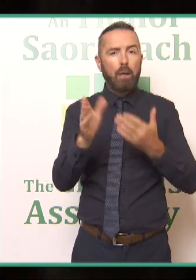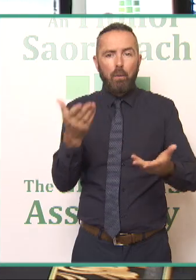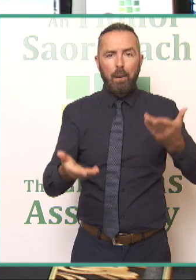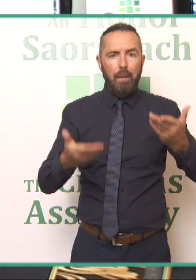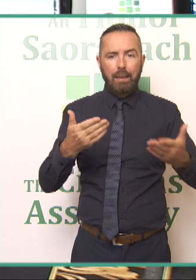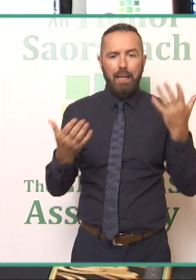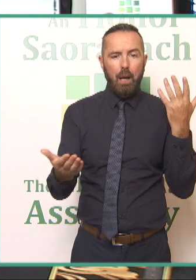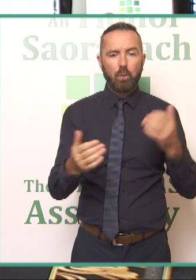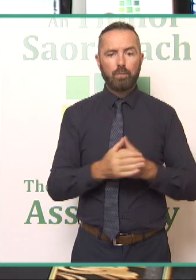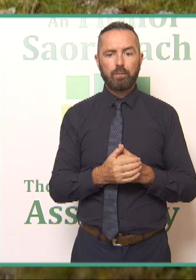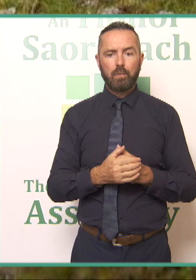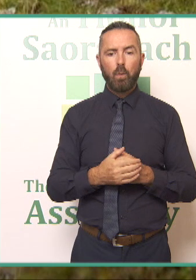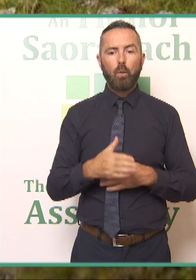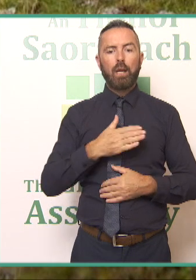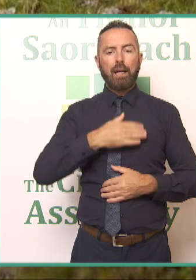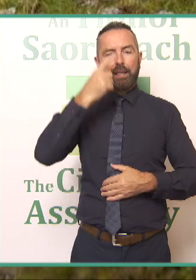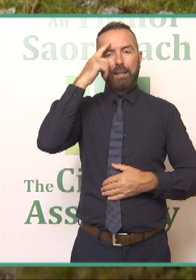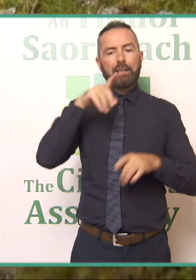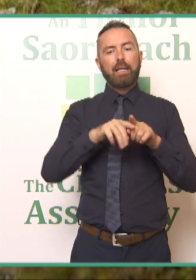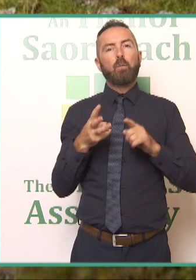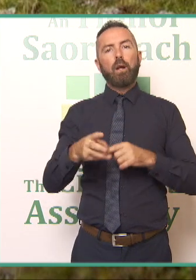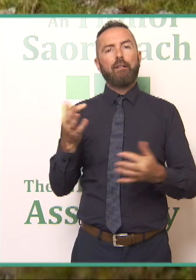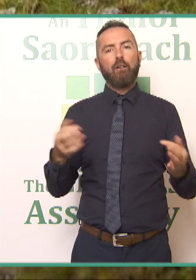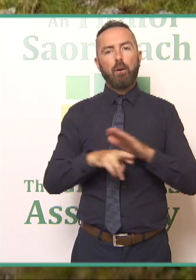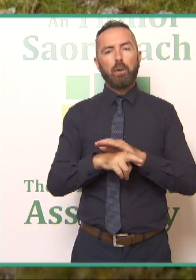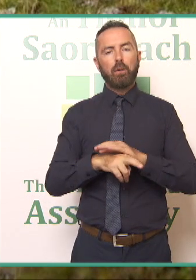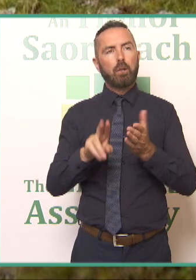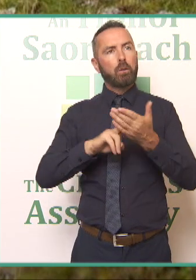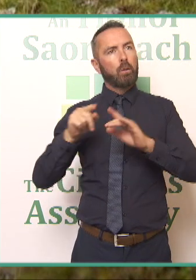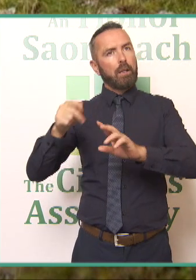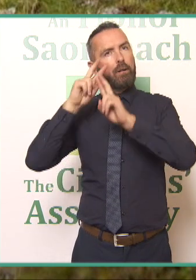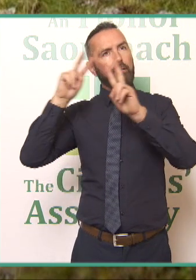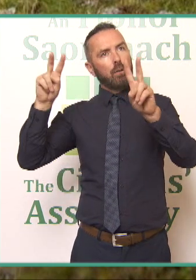like to think like a farmer we like to get inside the farmer's minds and think what influences them